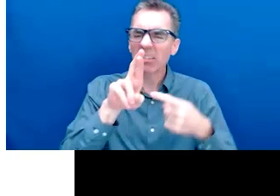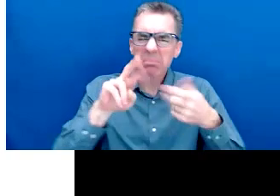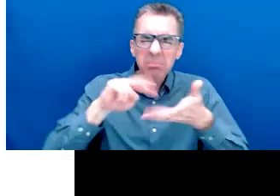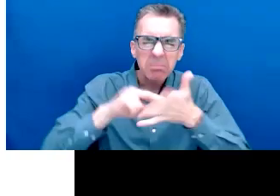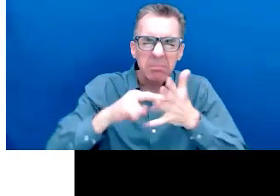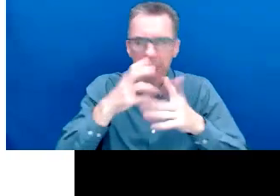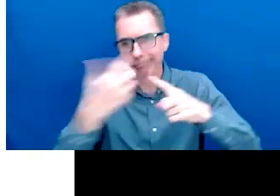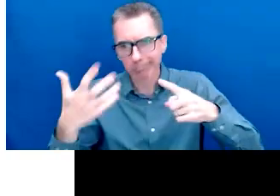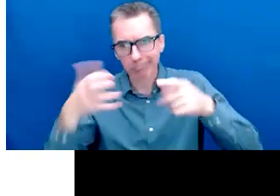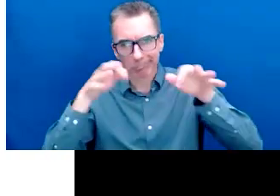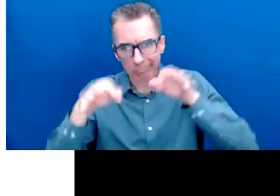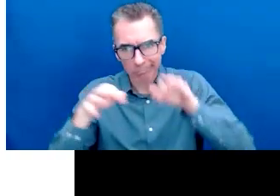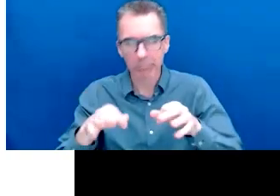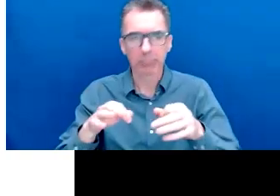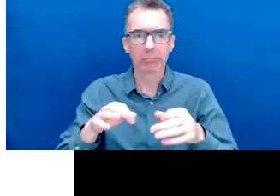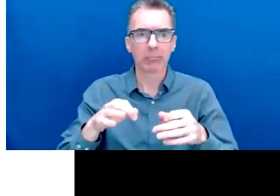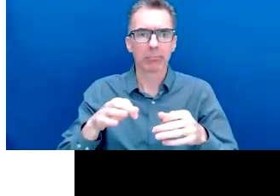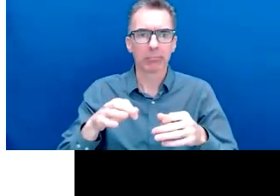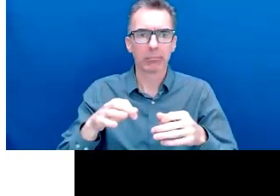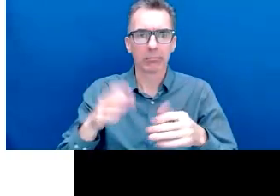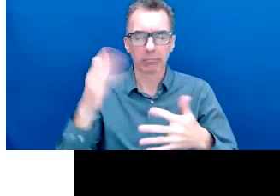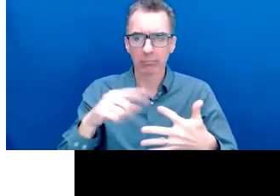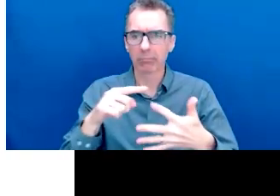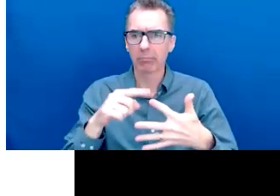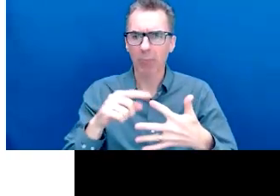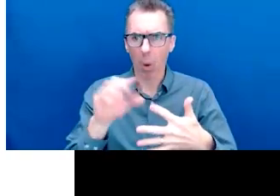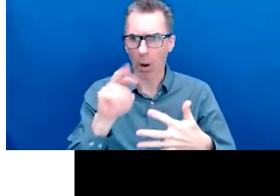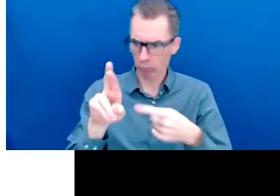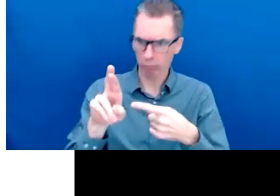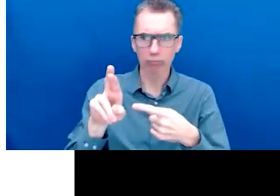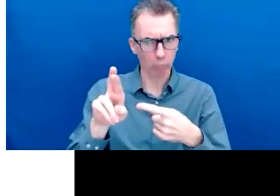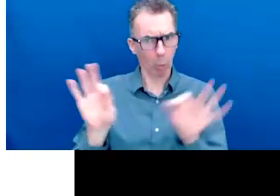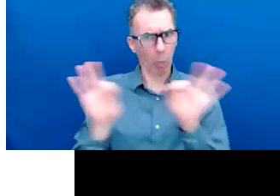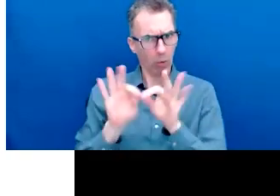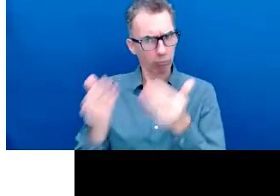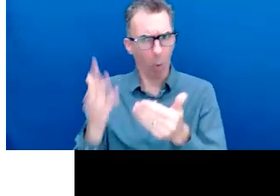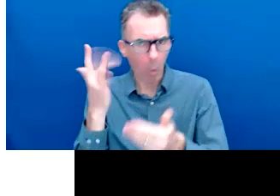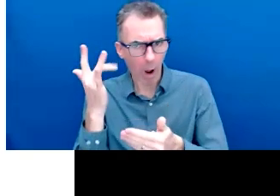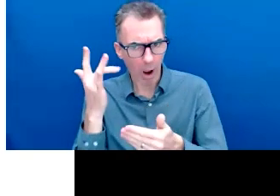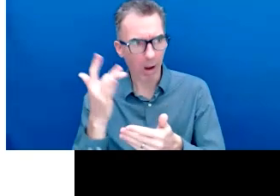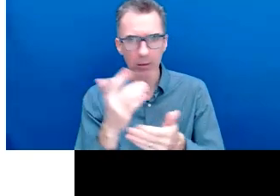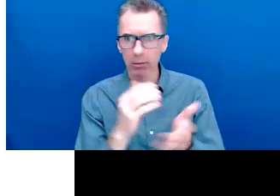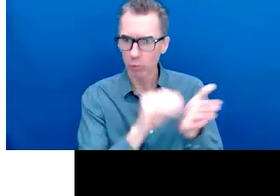Talk to you a little bit about why you might consider using it, why it's good for students and good for us faculty.